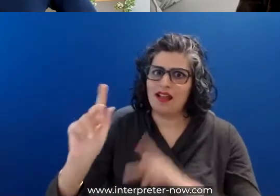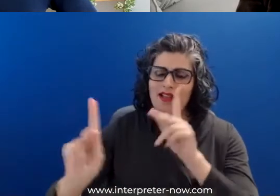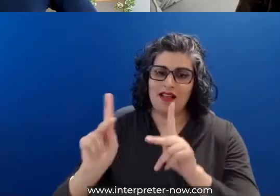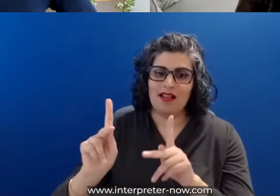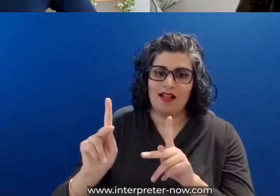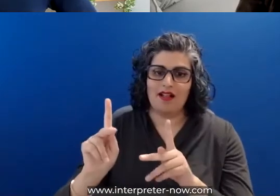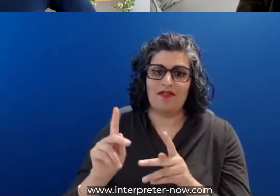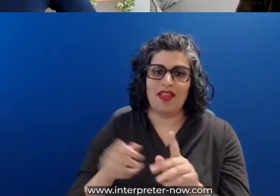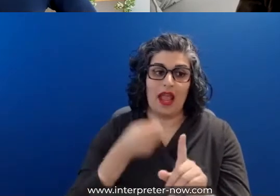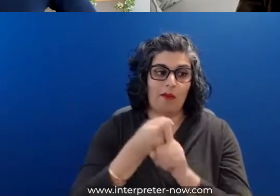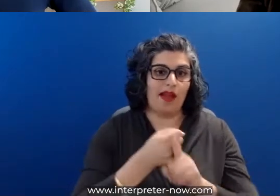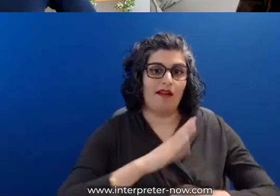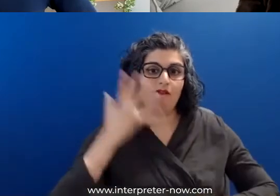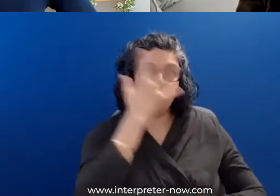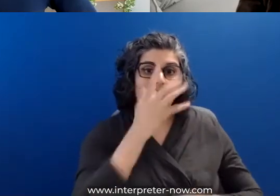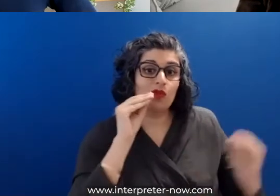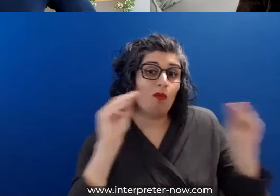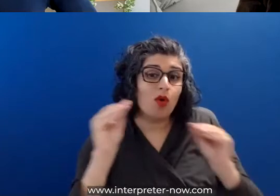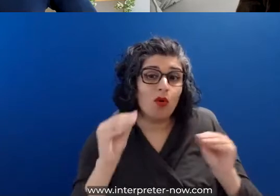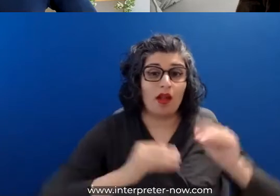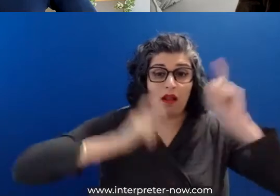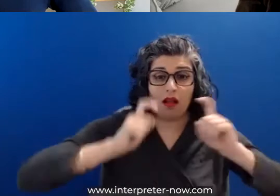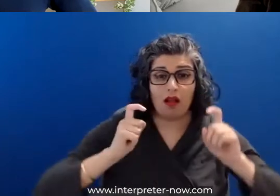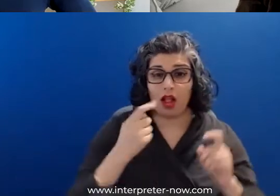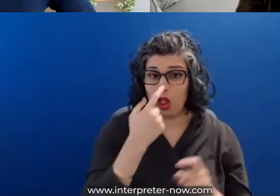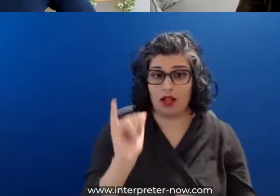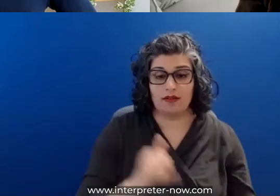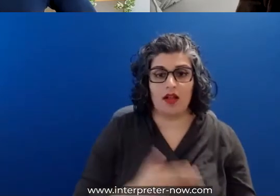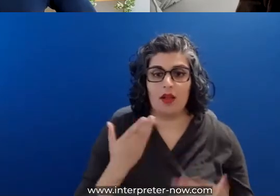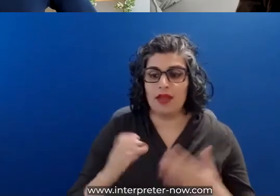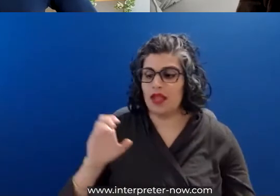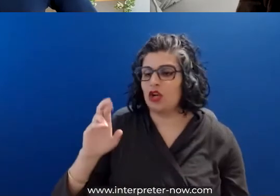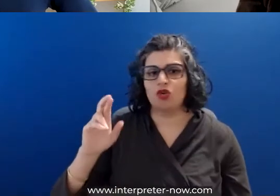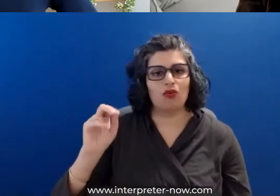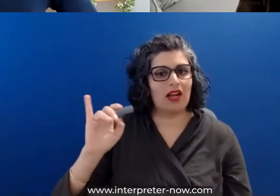facial movements and facial appearance. They might be cranial facial disabilities, they